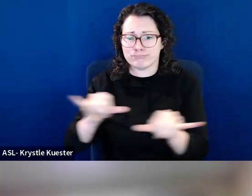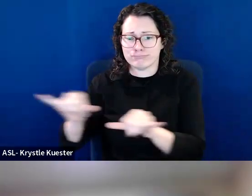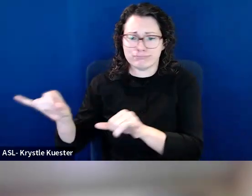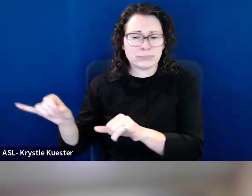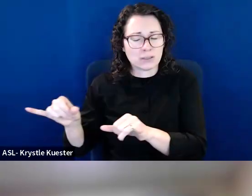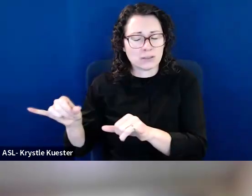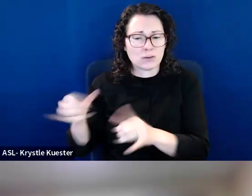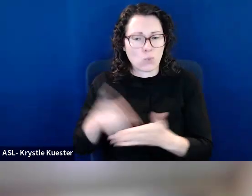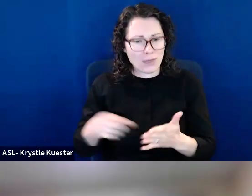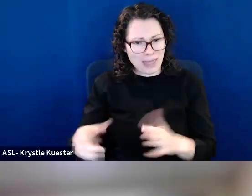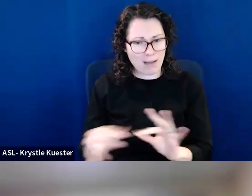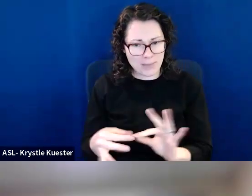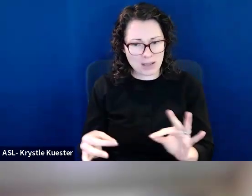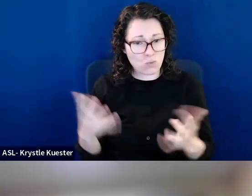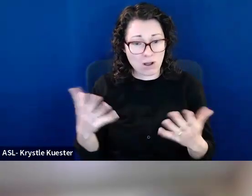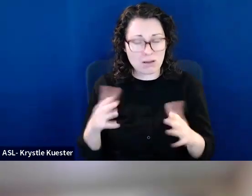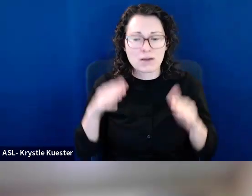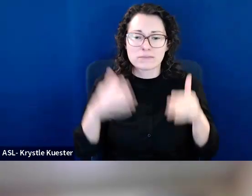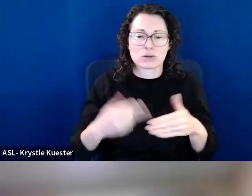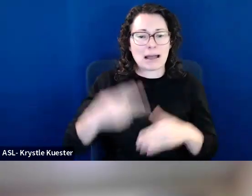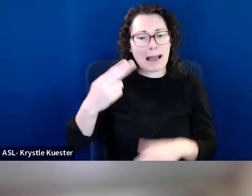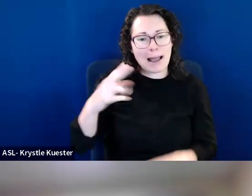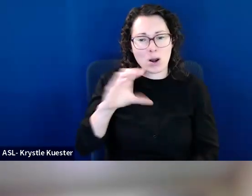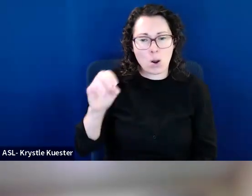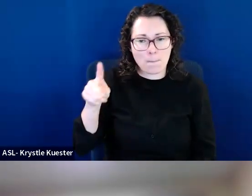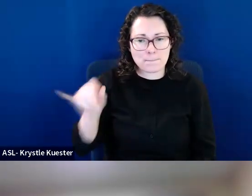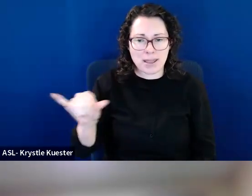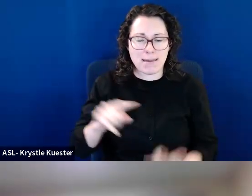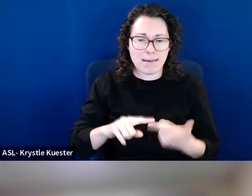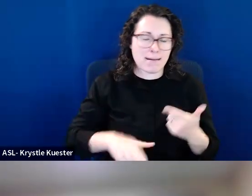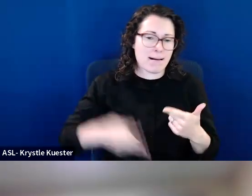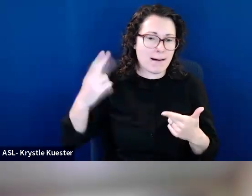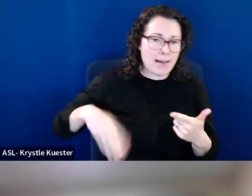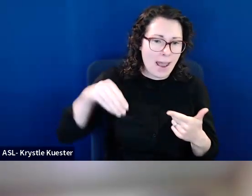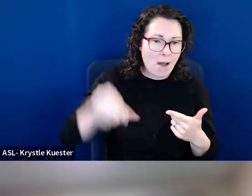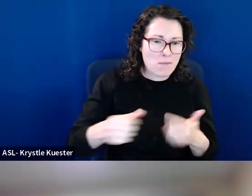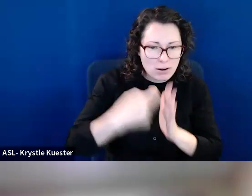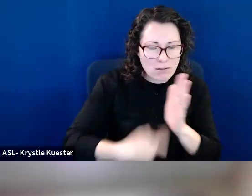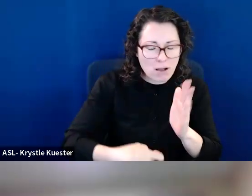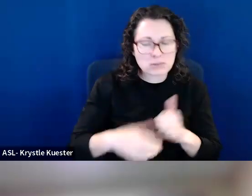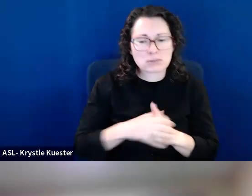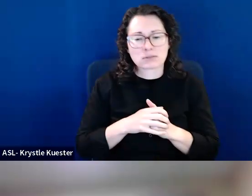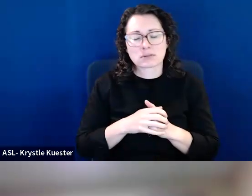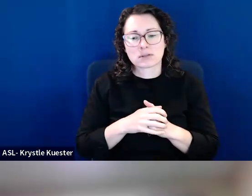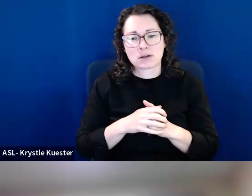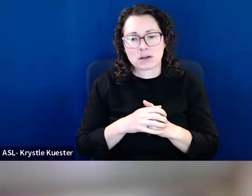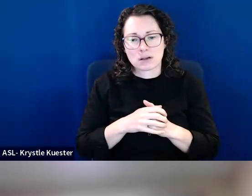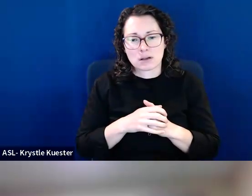to us is focused on high co-pays and other out-of- pocket costs. um several mentions of hundreds or